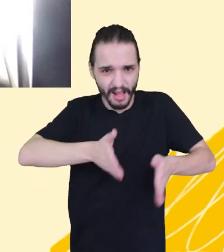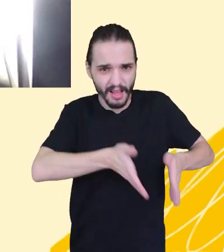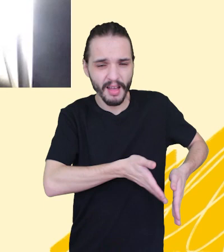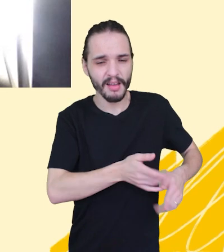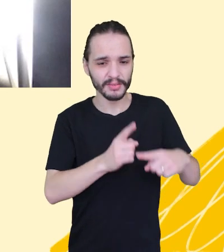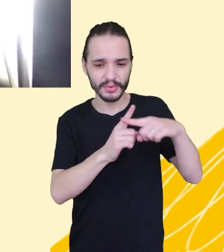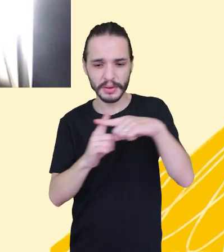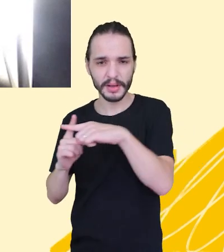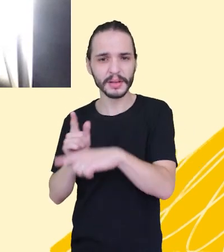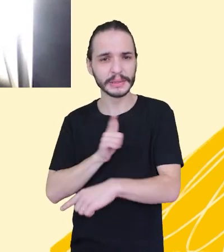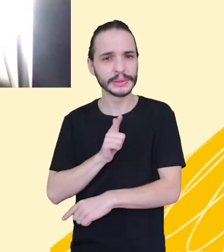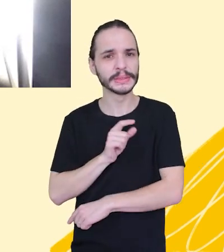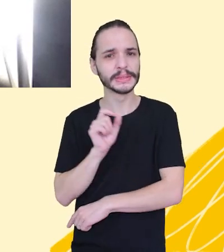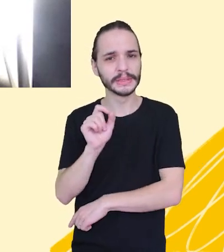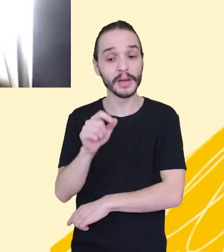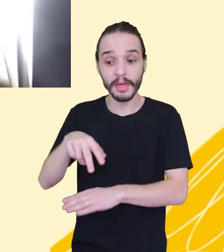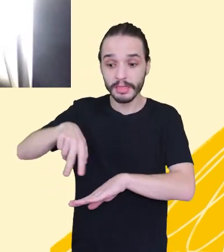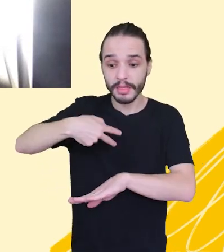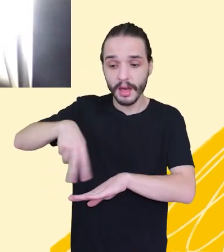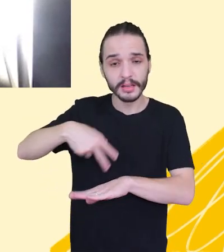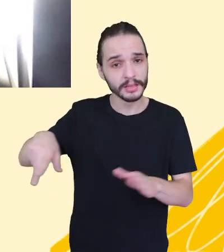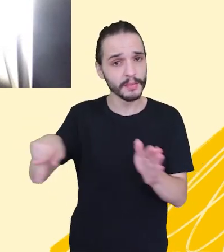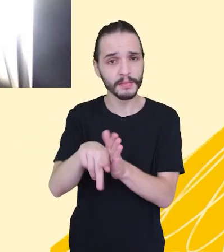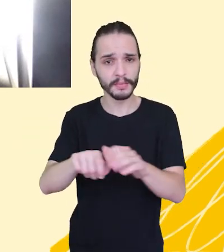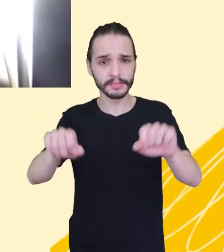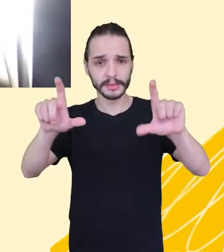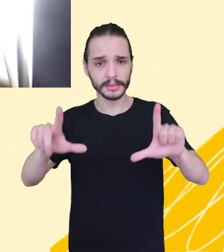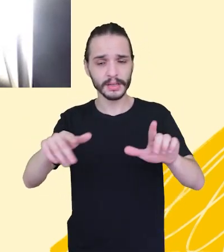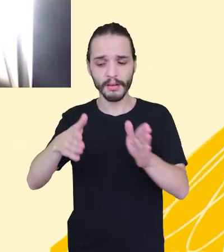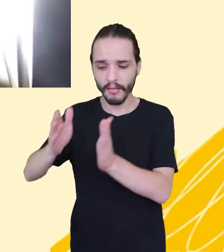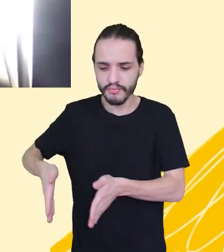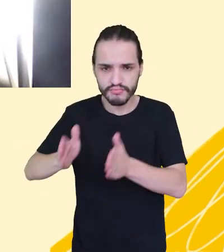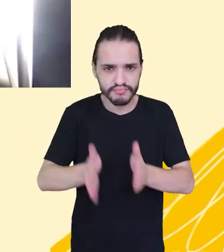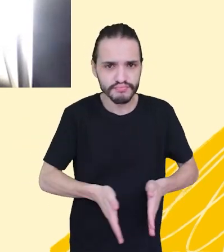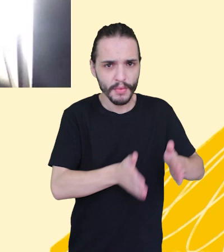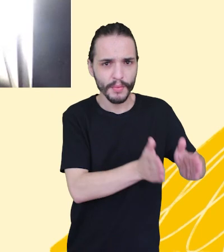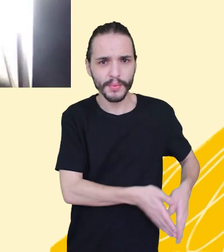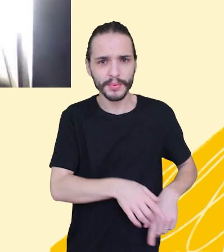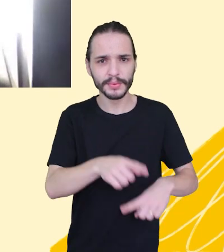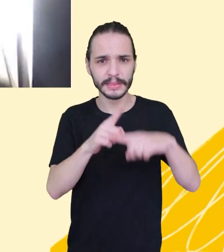And from the very beginning I thought